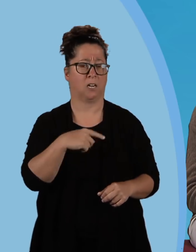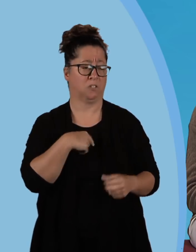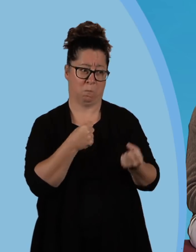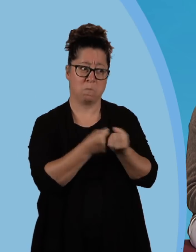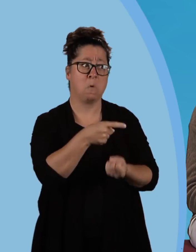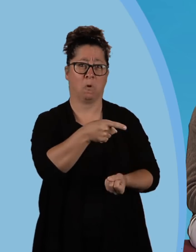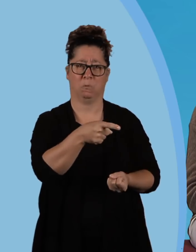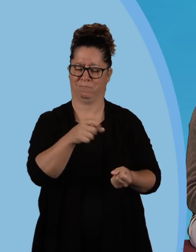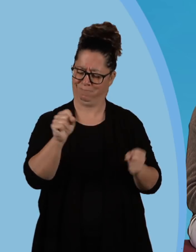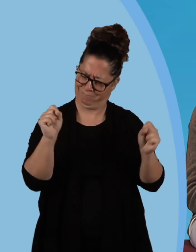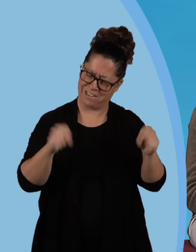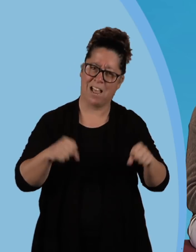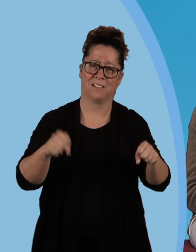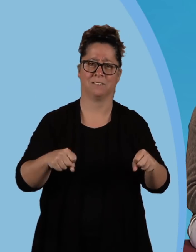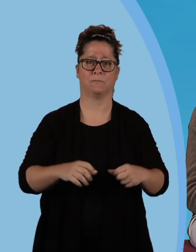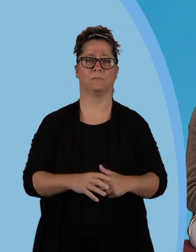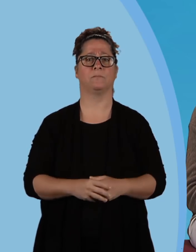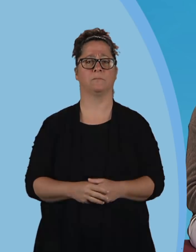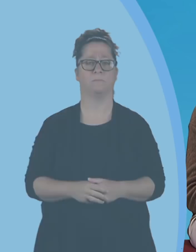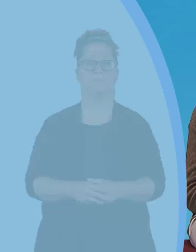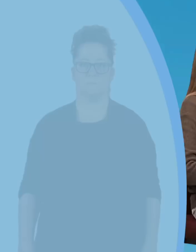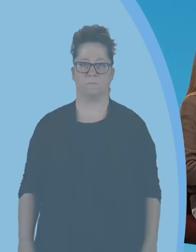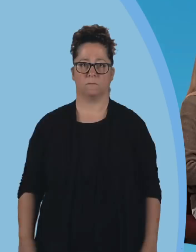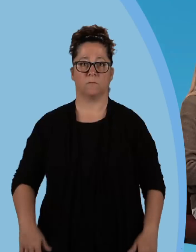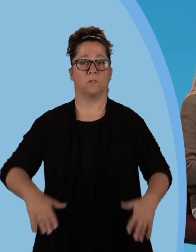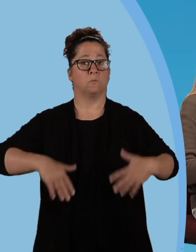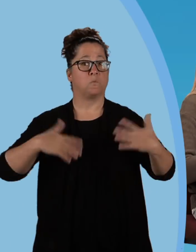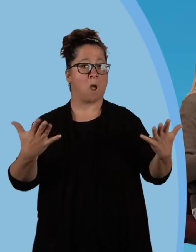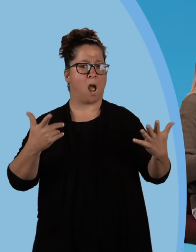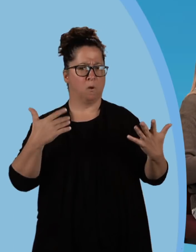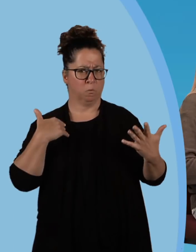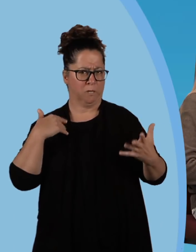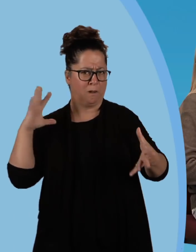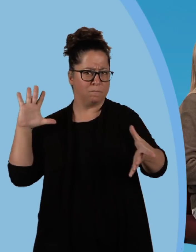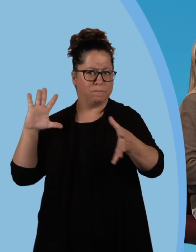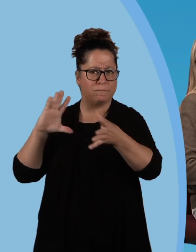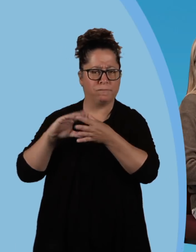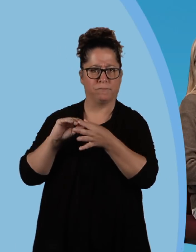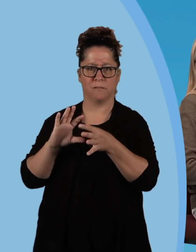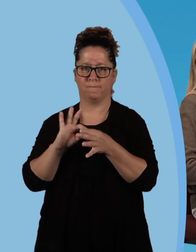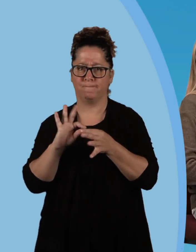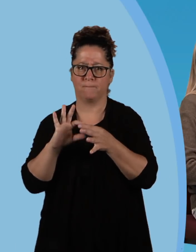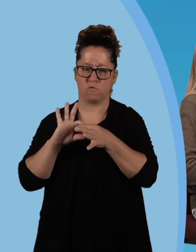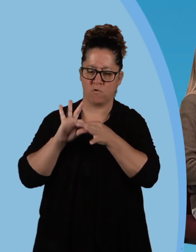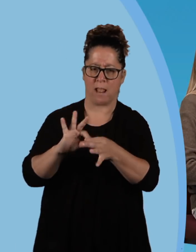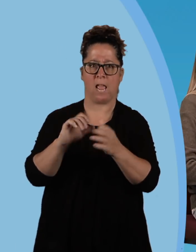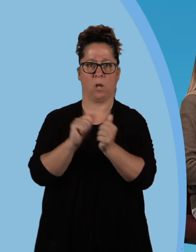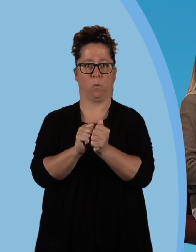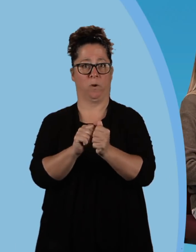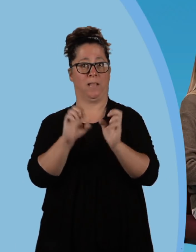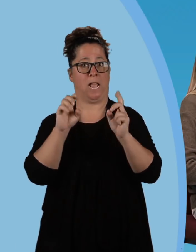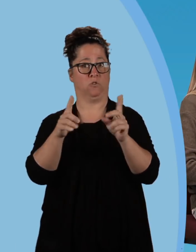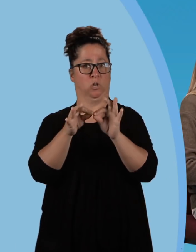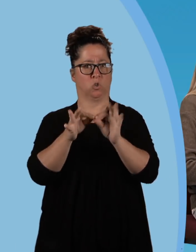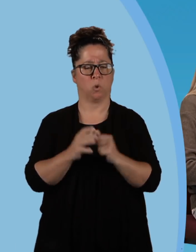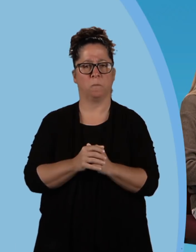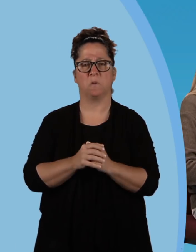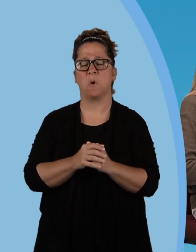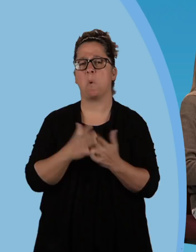I 100% support you in that, yes. Well, we've covered a lot of ground today related to educational interpreting,